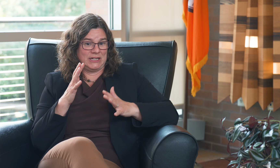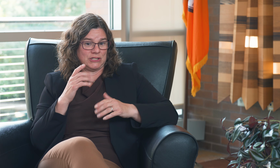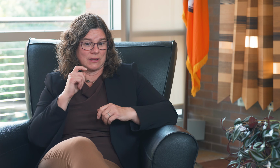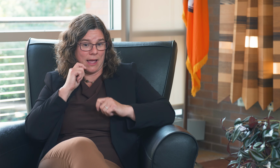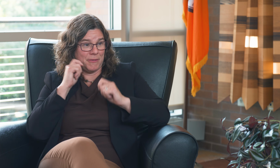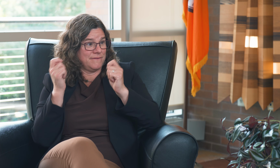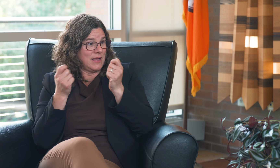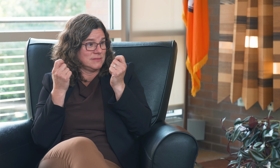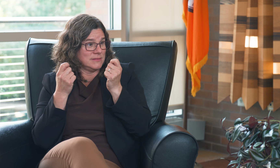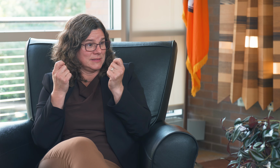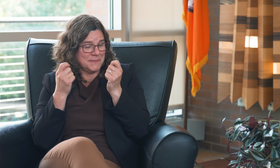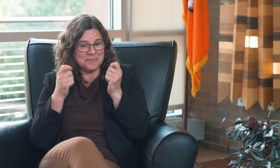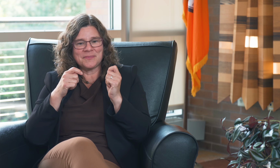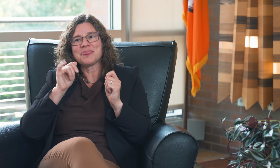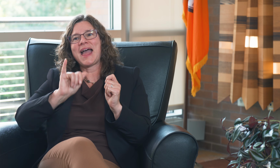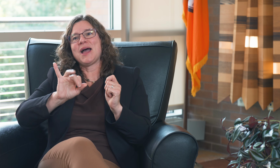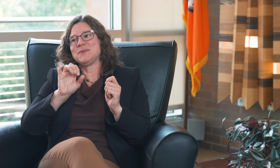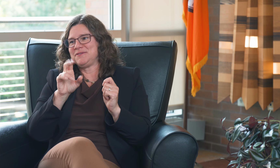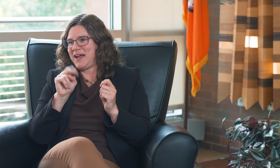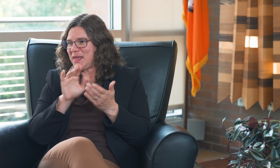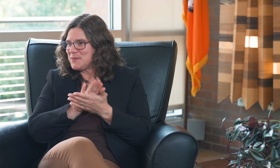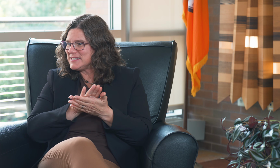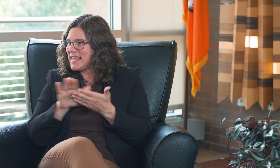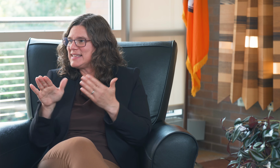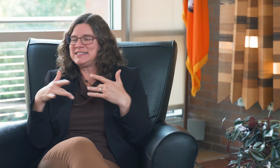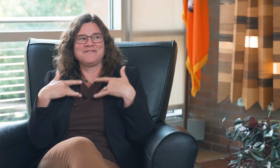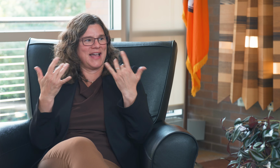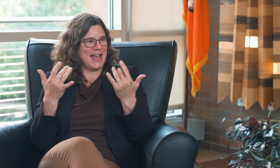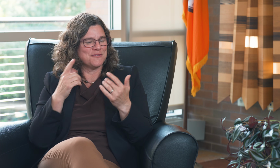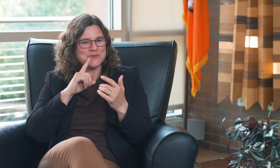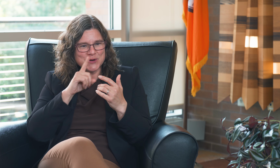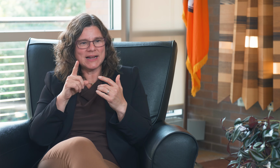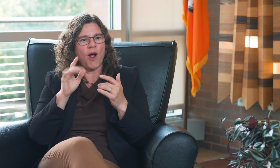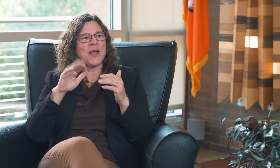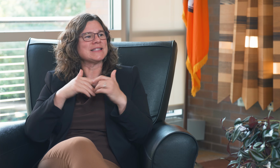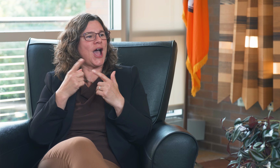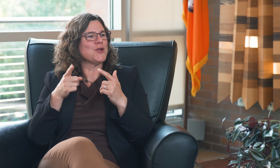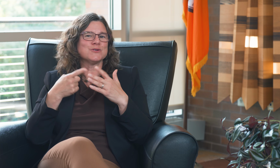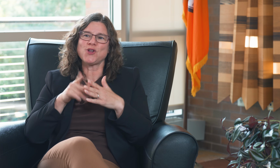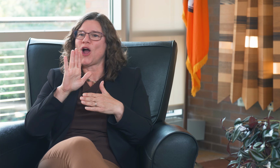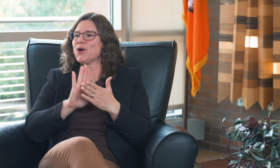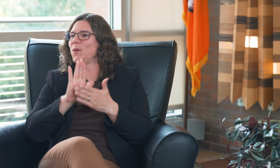Well we just finished Apple Fest and that was fun. That was such a nice event